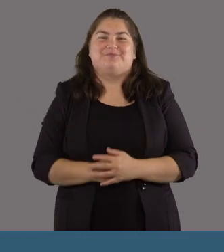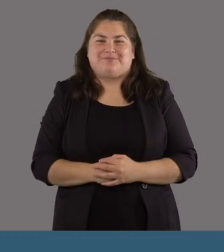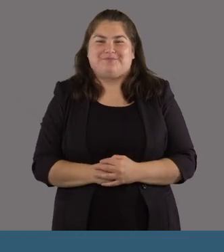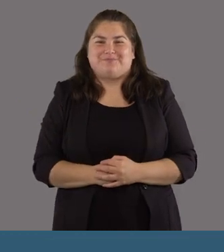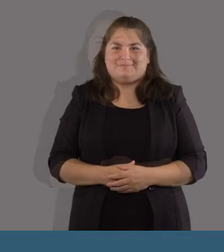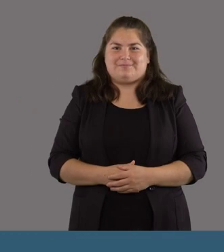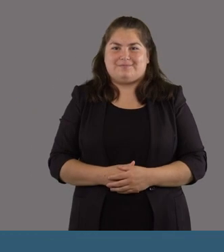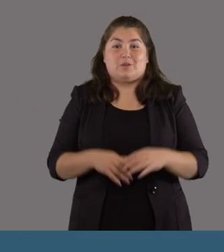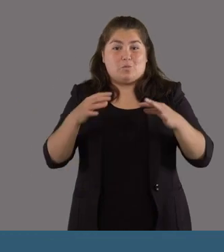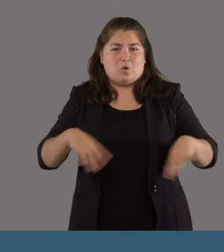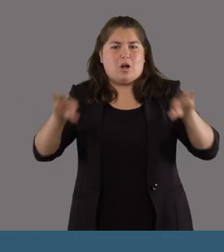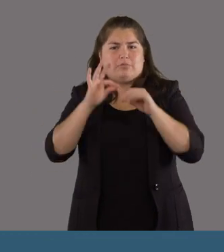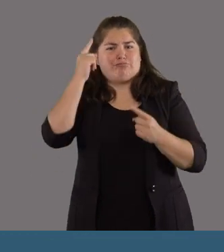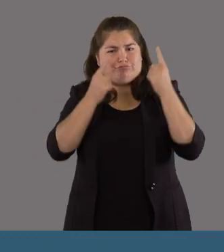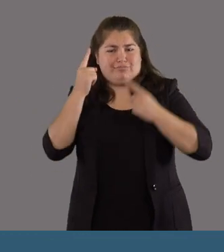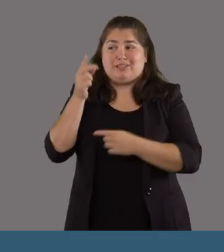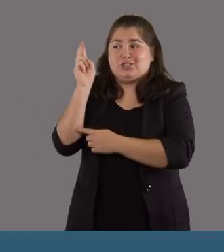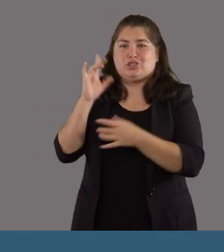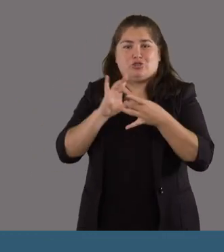It is important to consider the historical